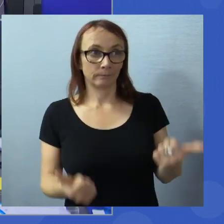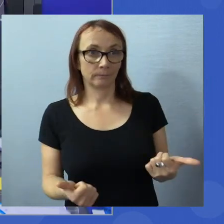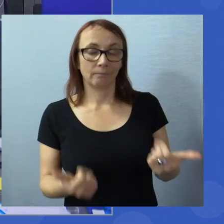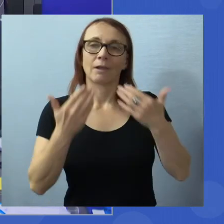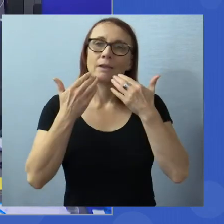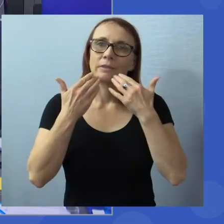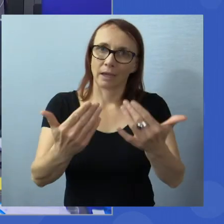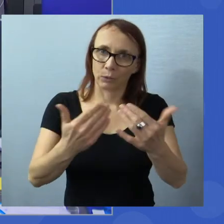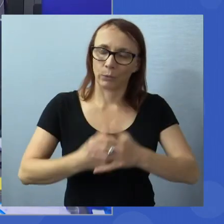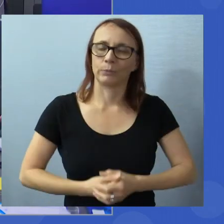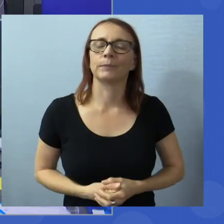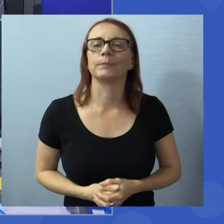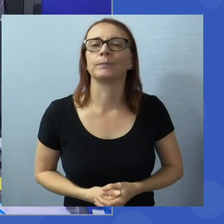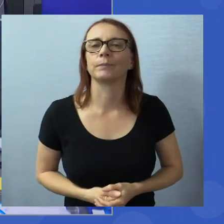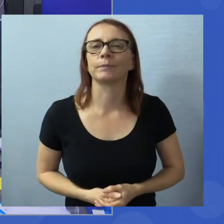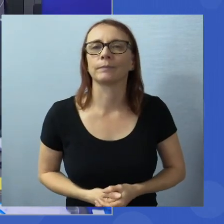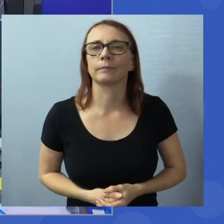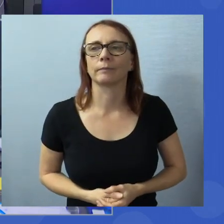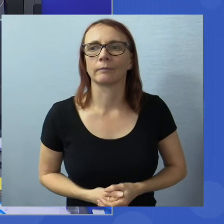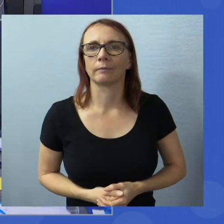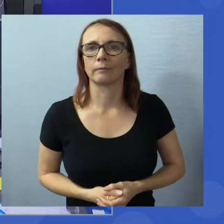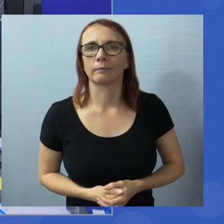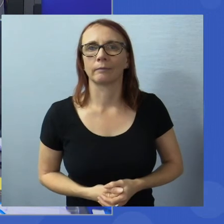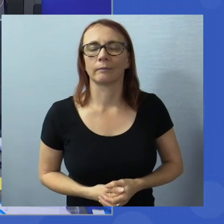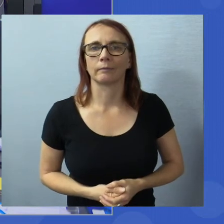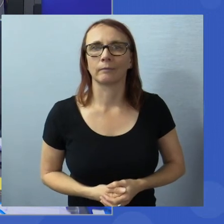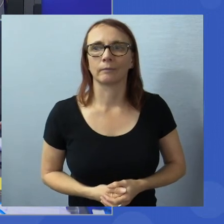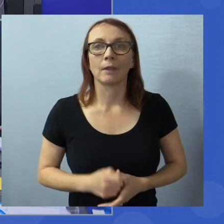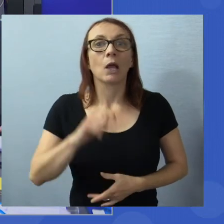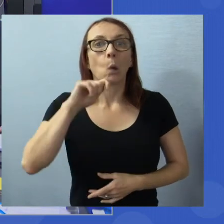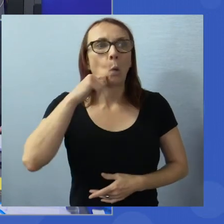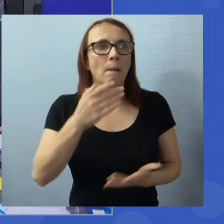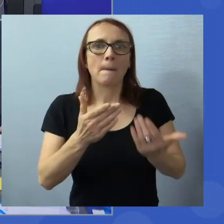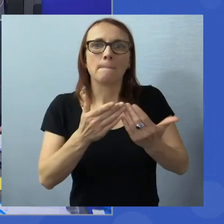much for that and and there will be a lot more information within the weekend